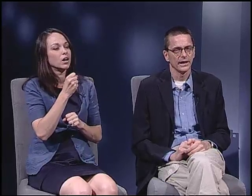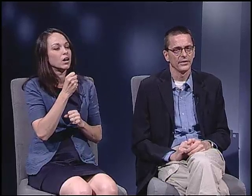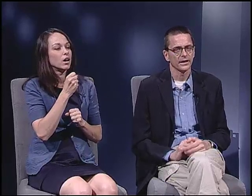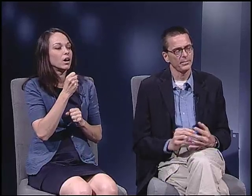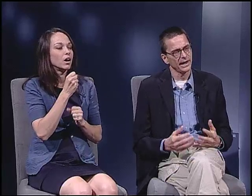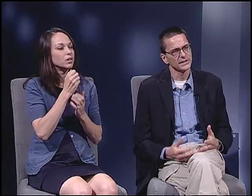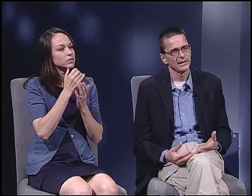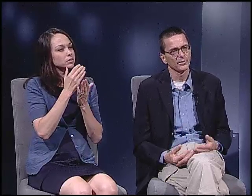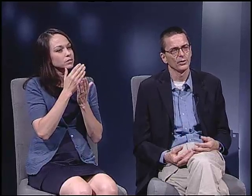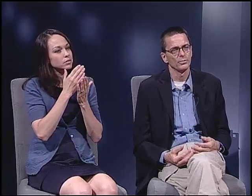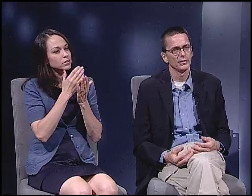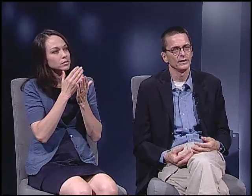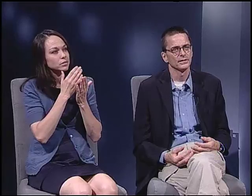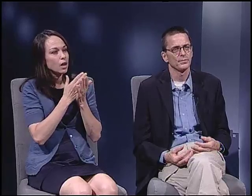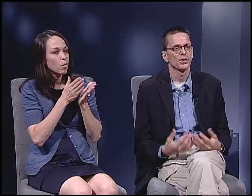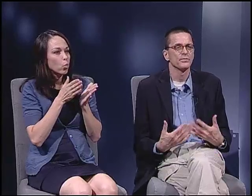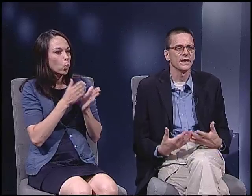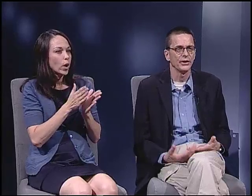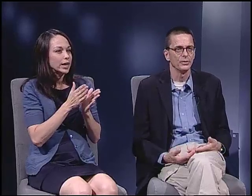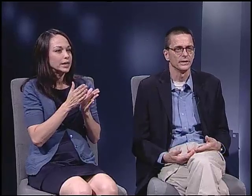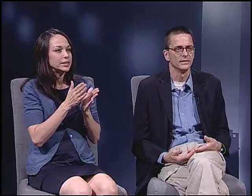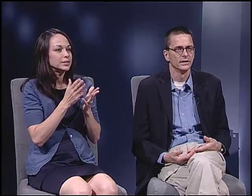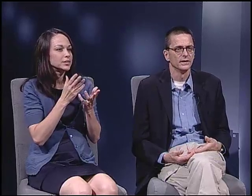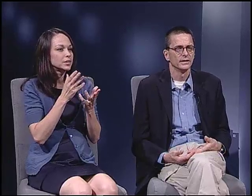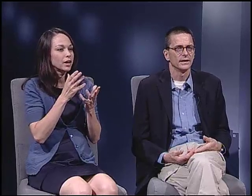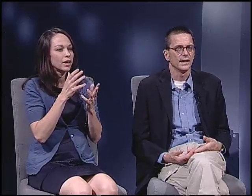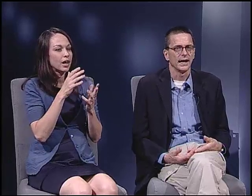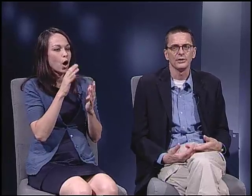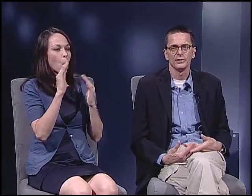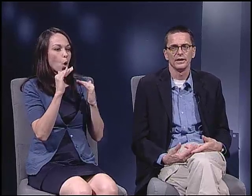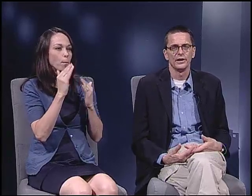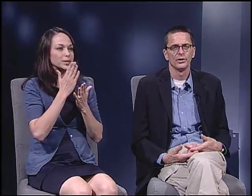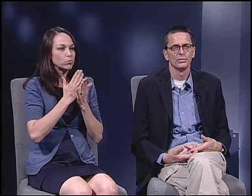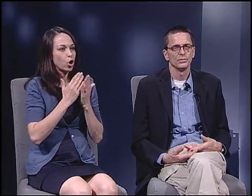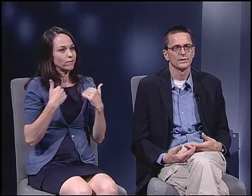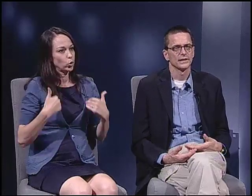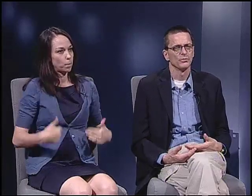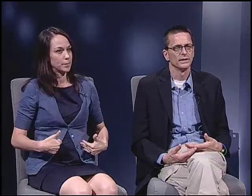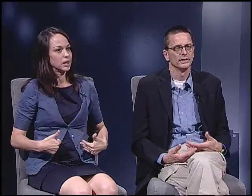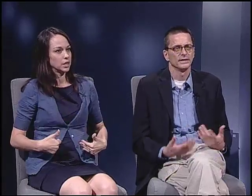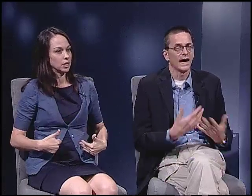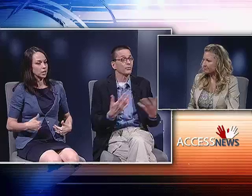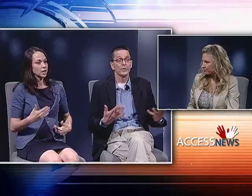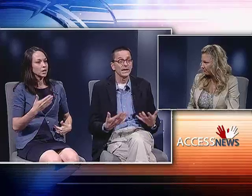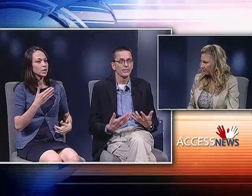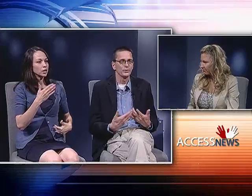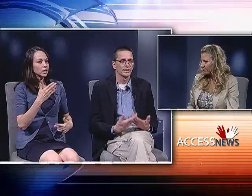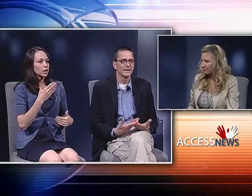the capacity for hope is part of being human. I don't know someone-- I don't know anyone who can get